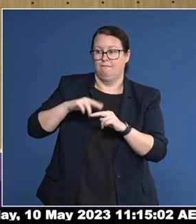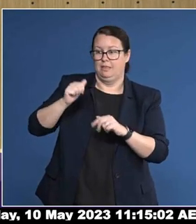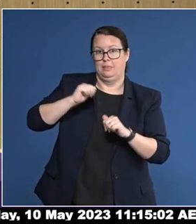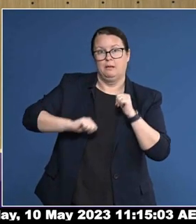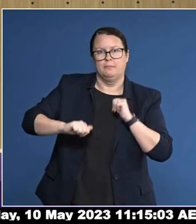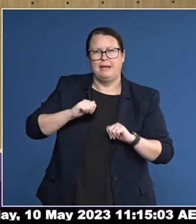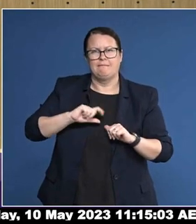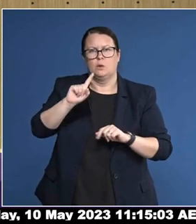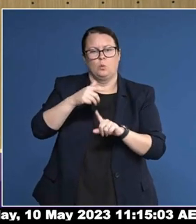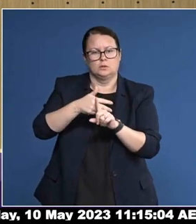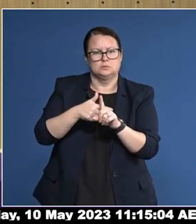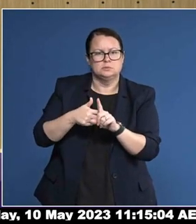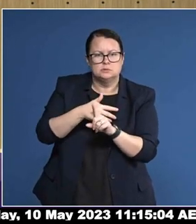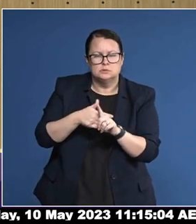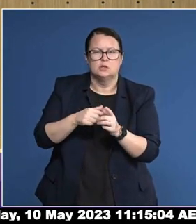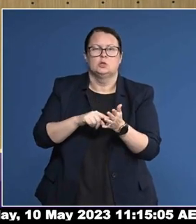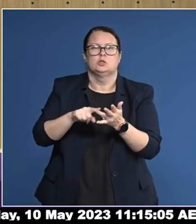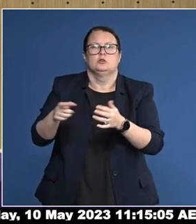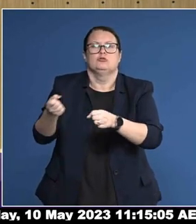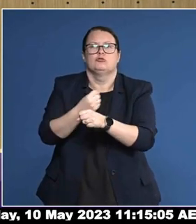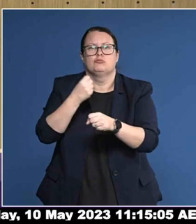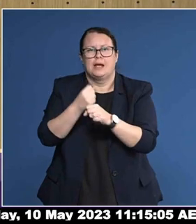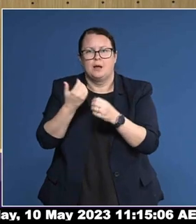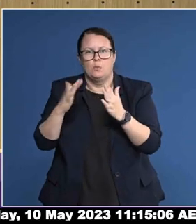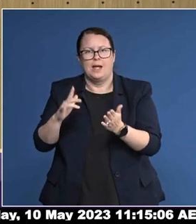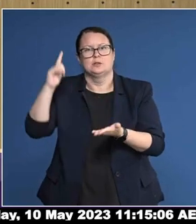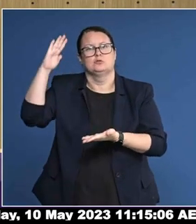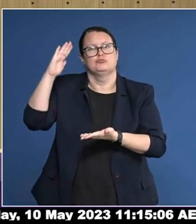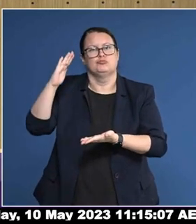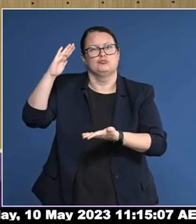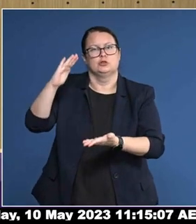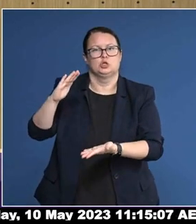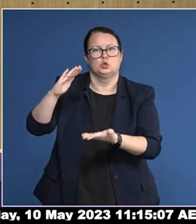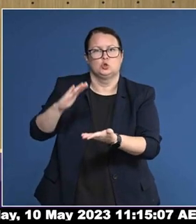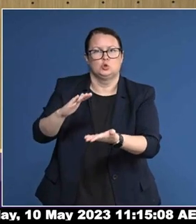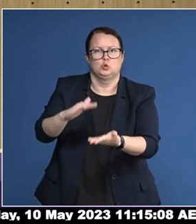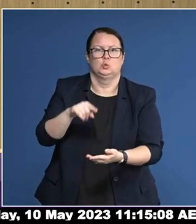design a response that reduces the likelihood and severity of those behaviours